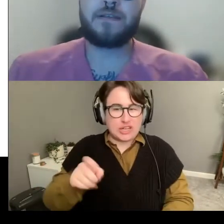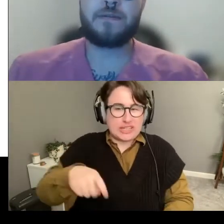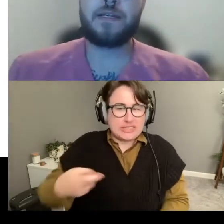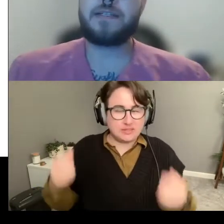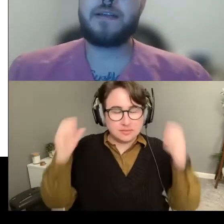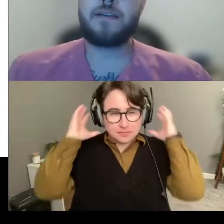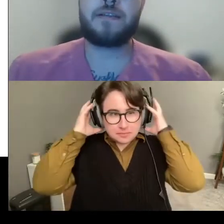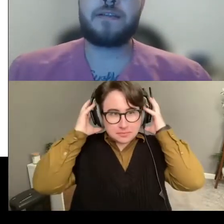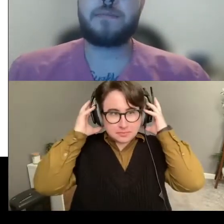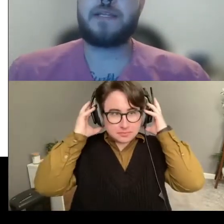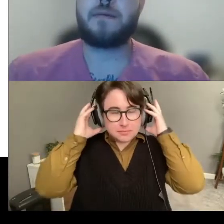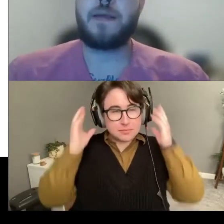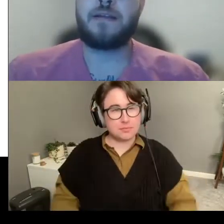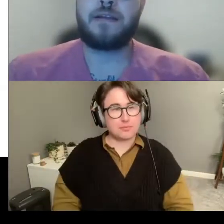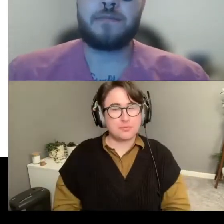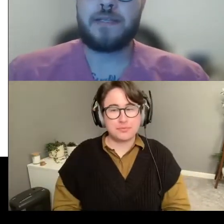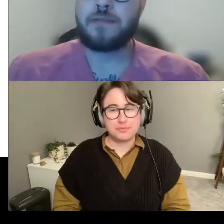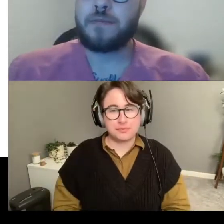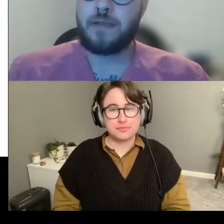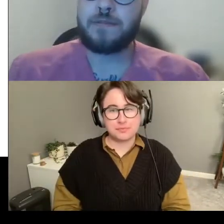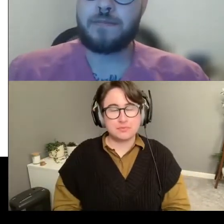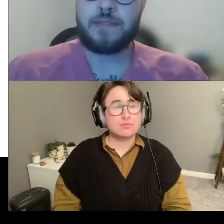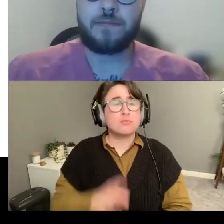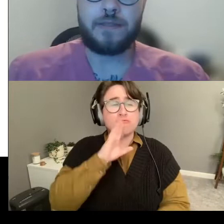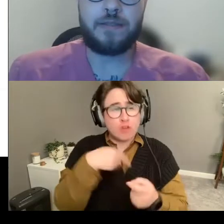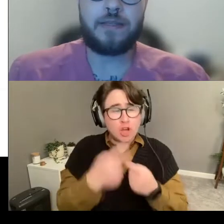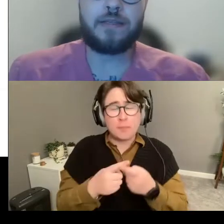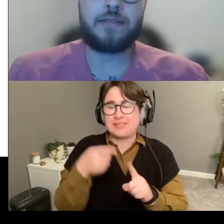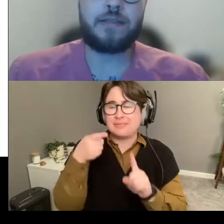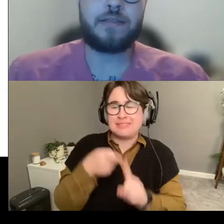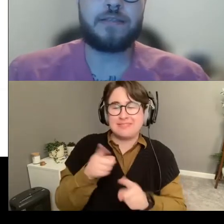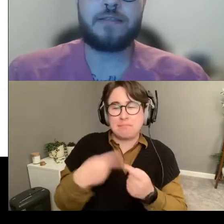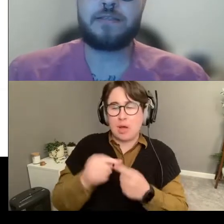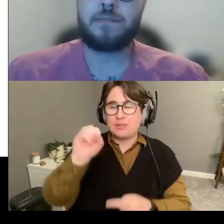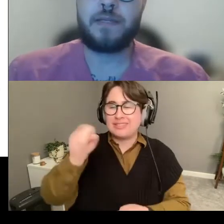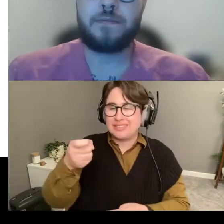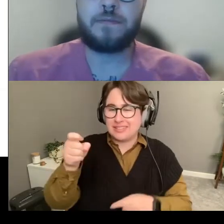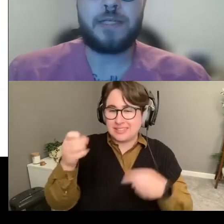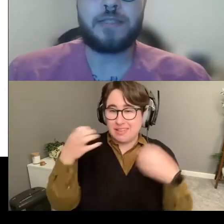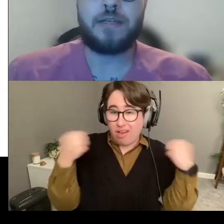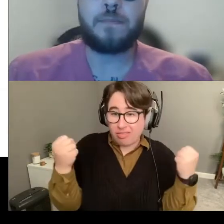So we're gonna talk a little bit about sexual health specifically and get into some information